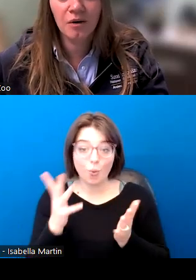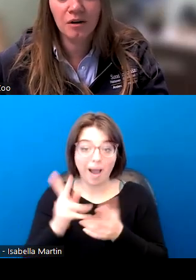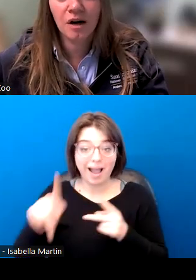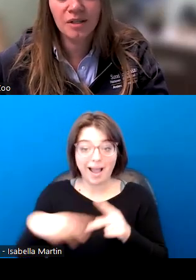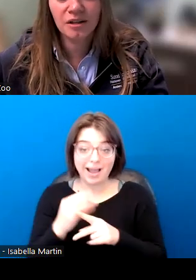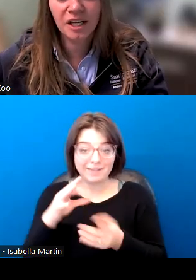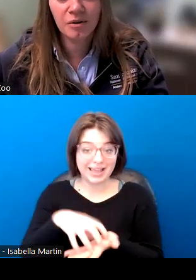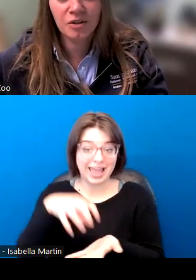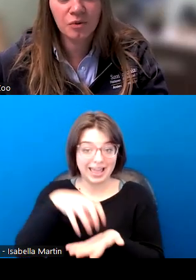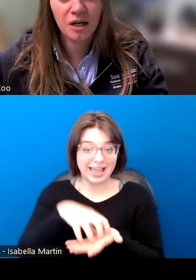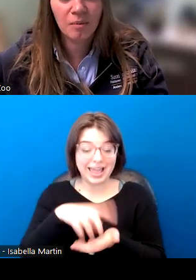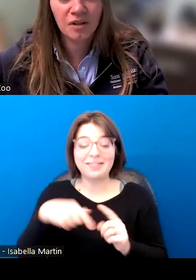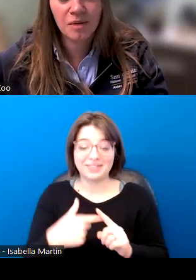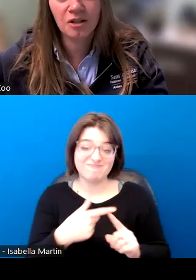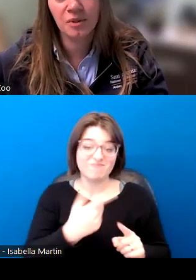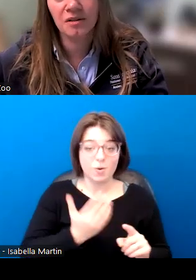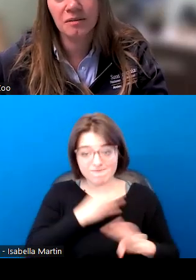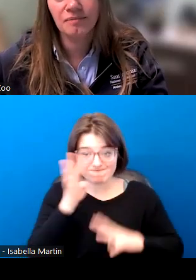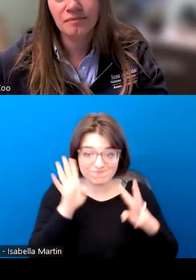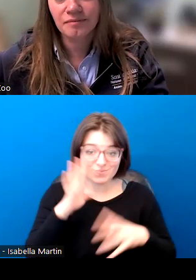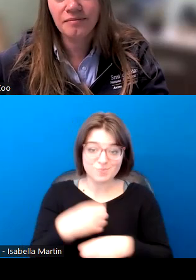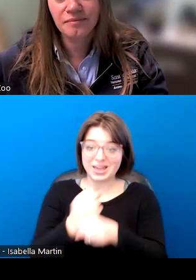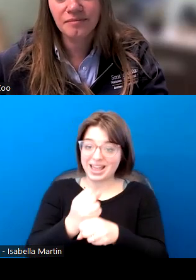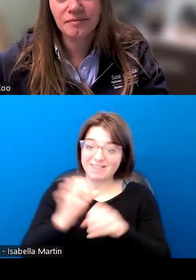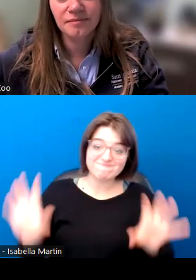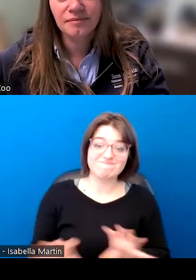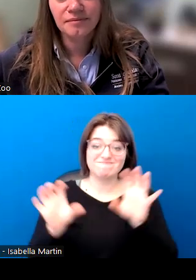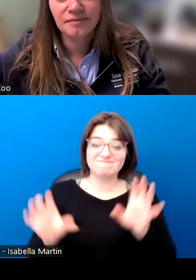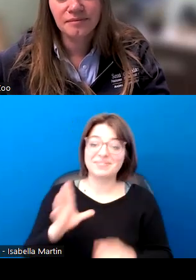our commissary keepers will come up with these masterpieces. >>Shellie: That's amazing and I don't think